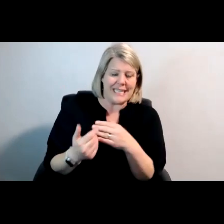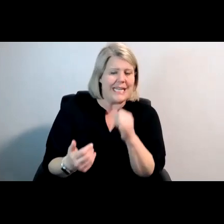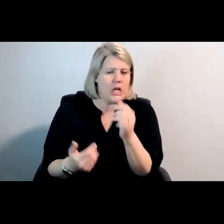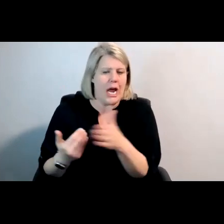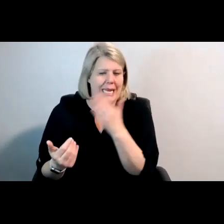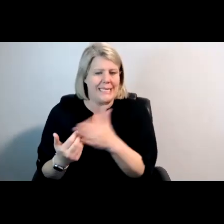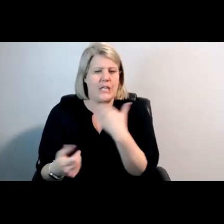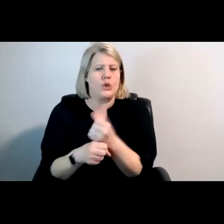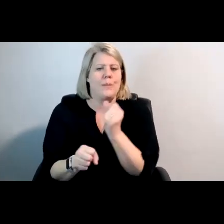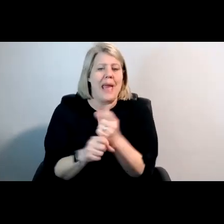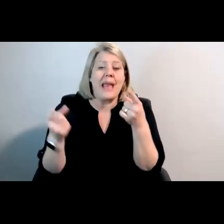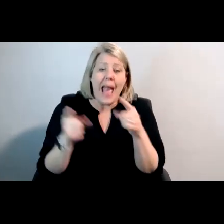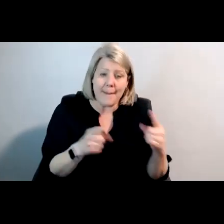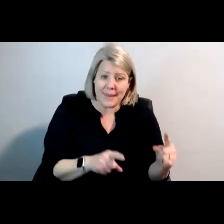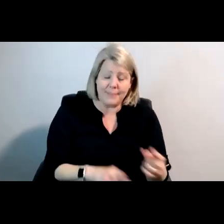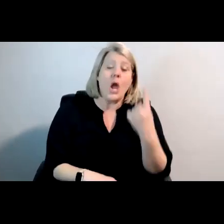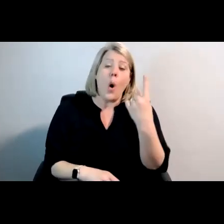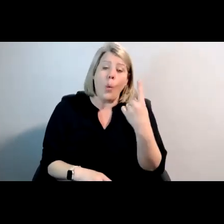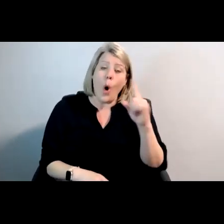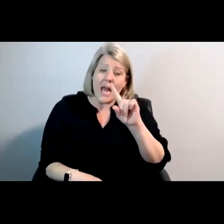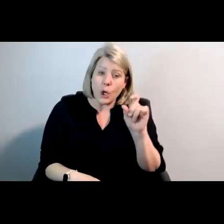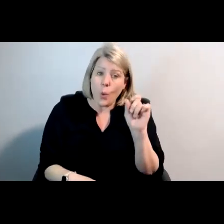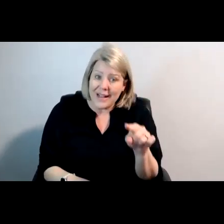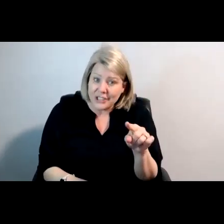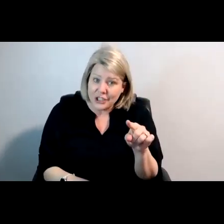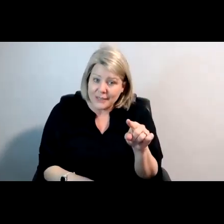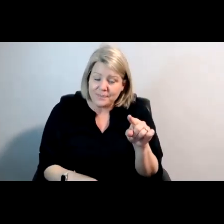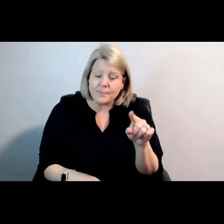So one of the questions that came in says,